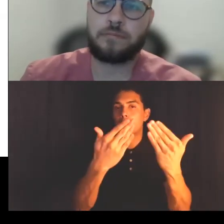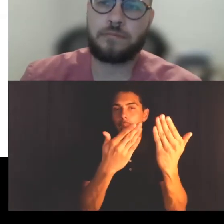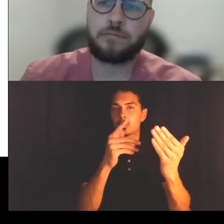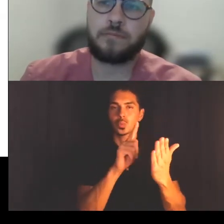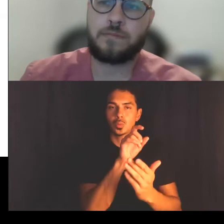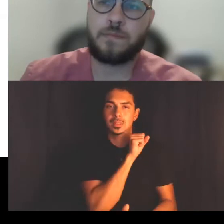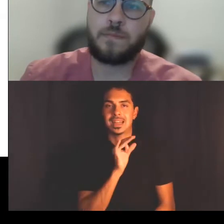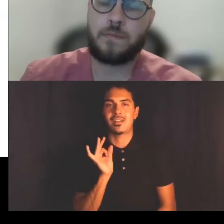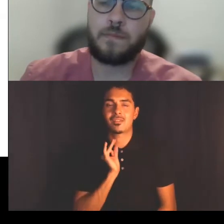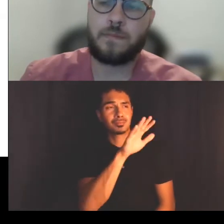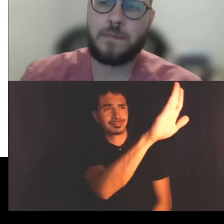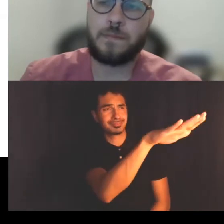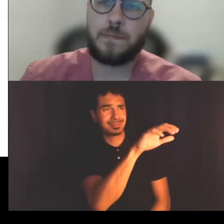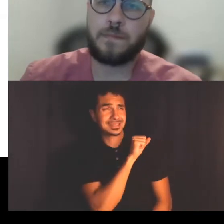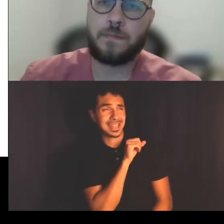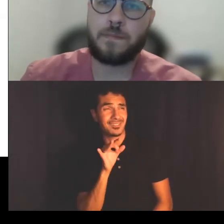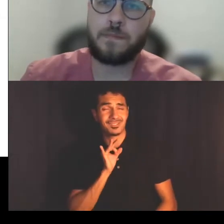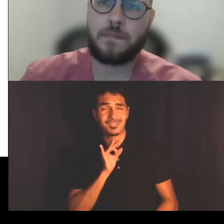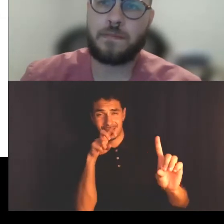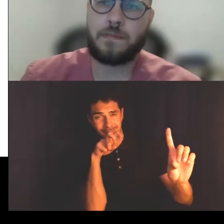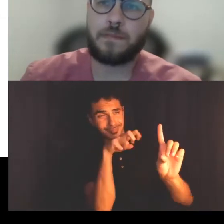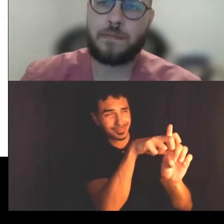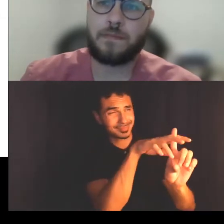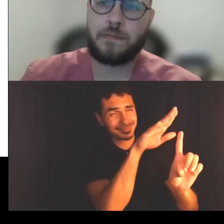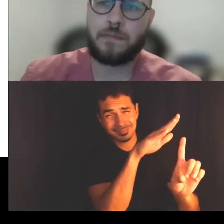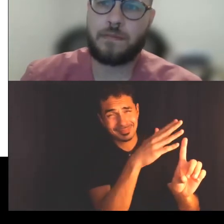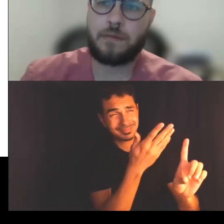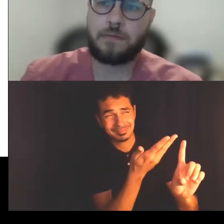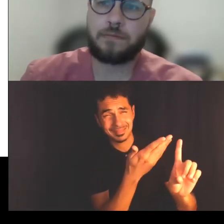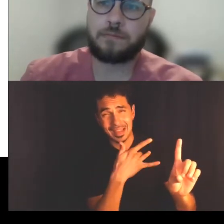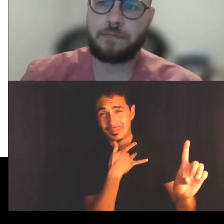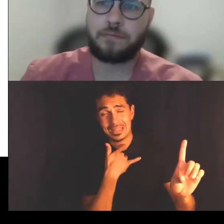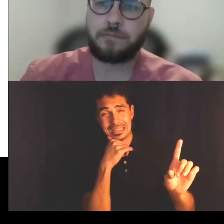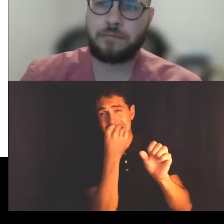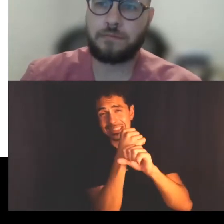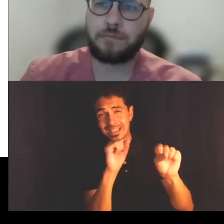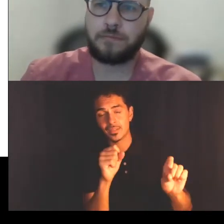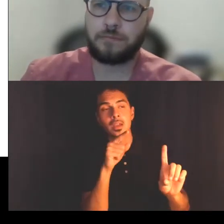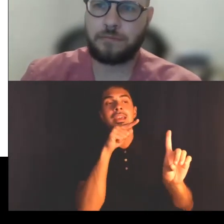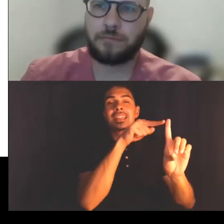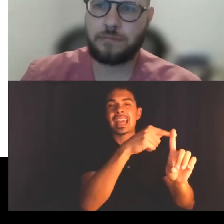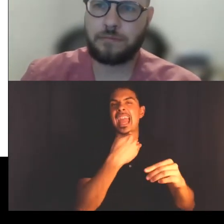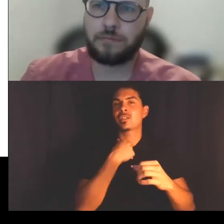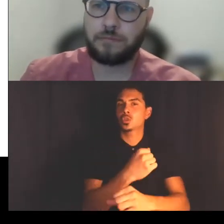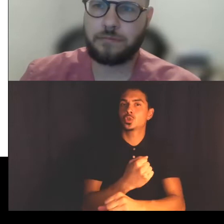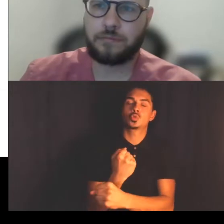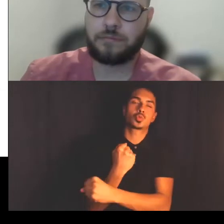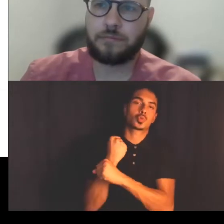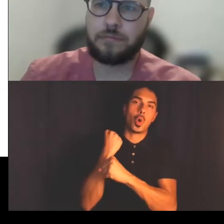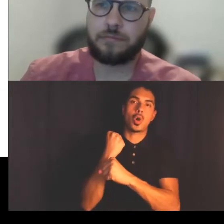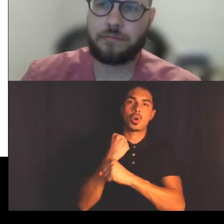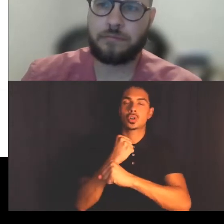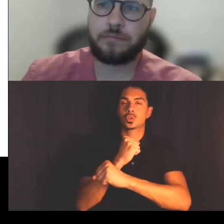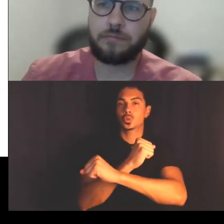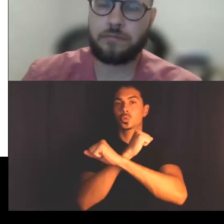I can assure you that those organizations have such a strong security culture that that kind of information